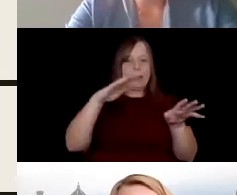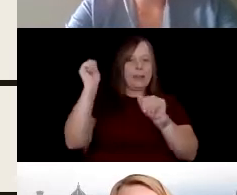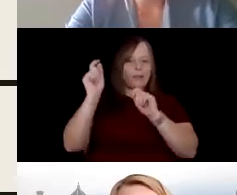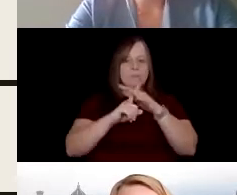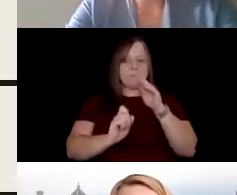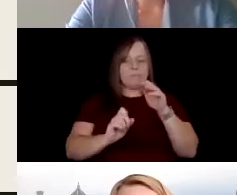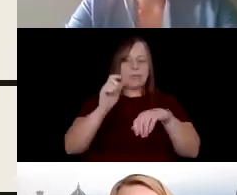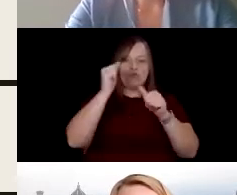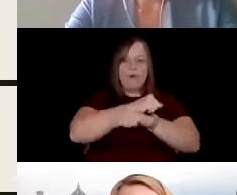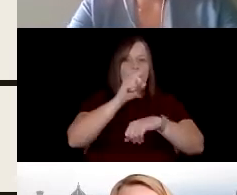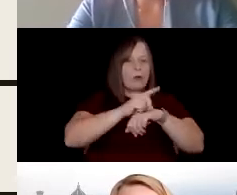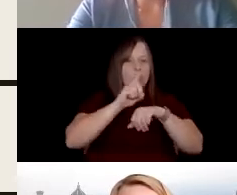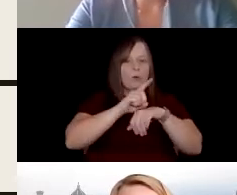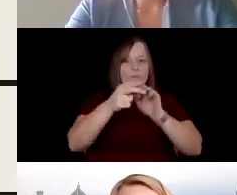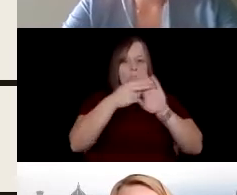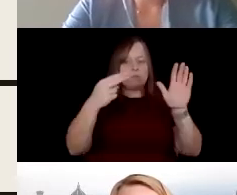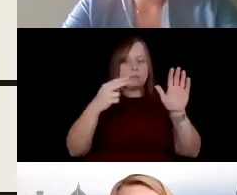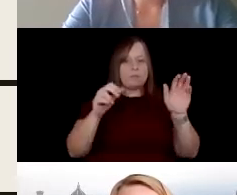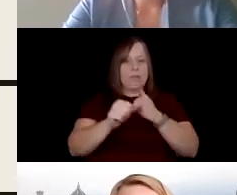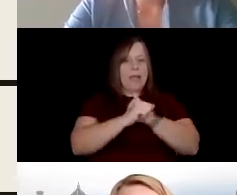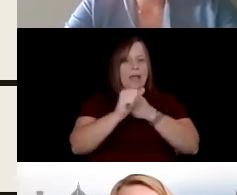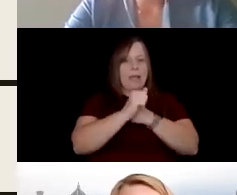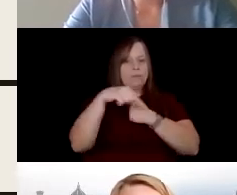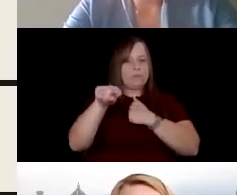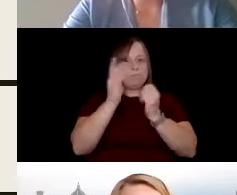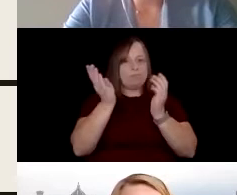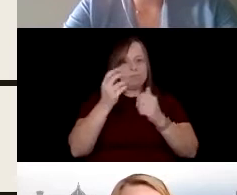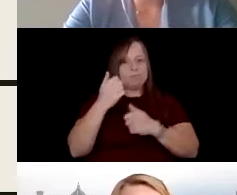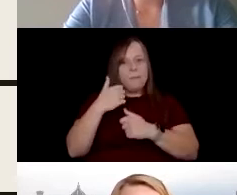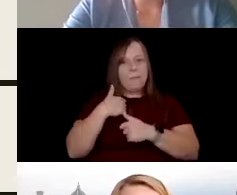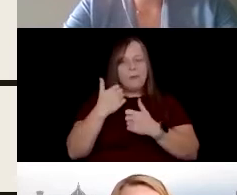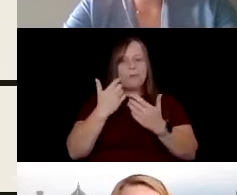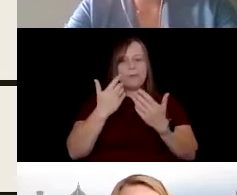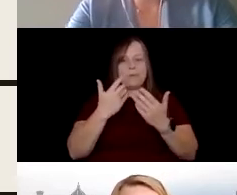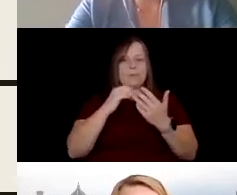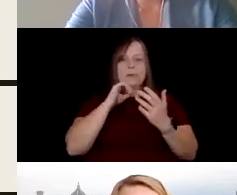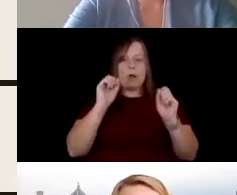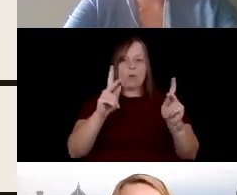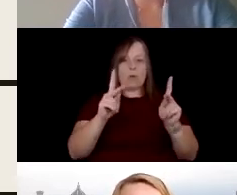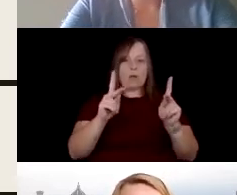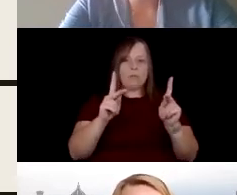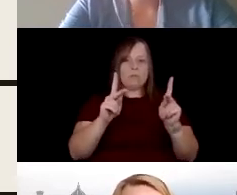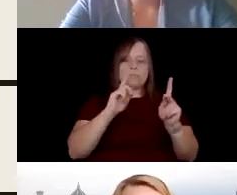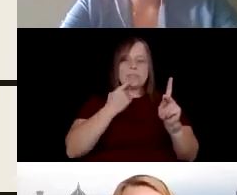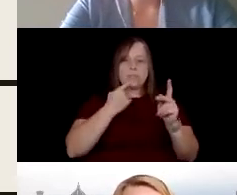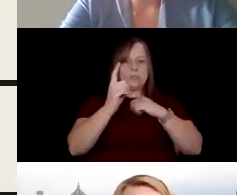these things that are considered hazardous to your fellow service members and are serious offenses.